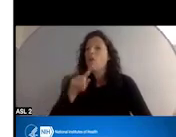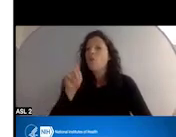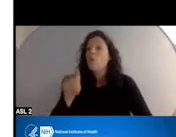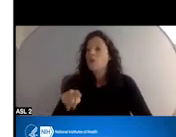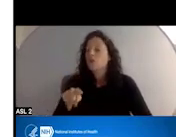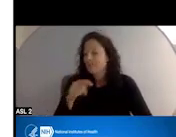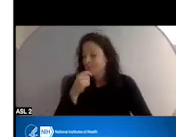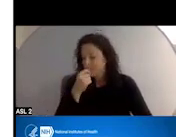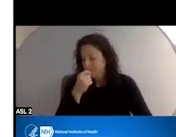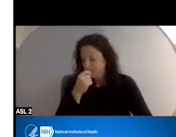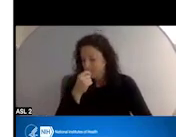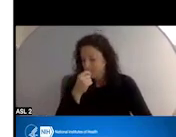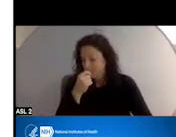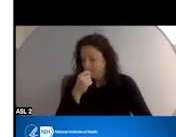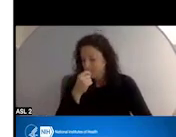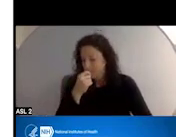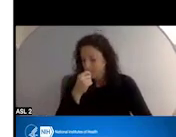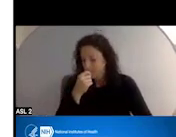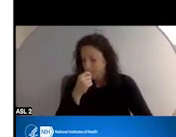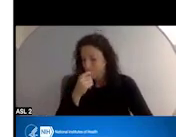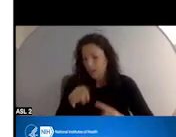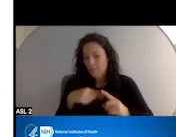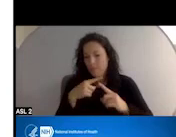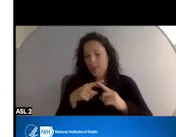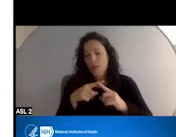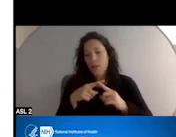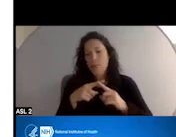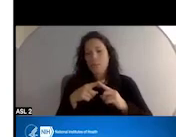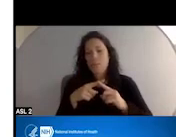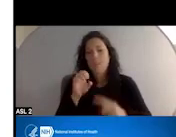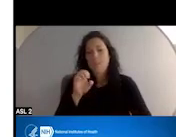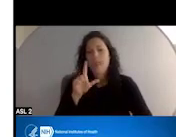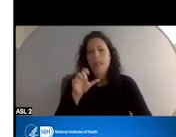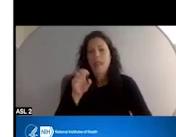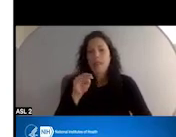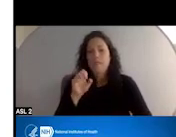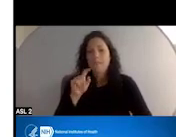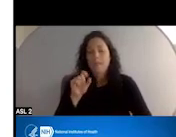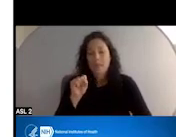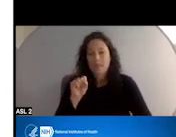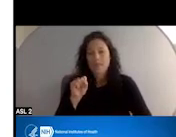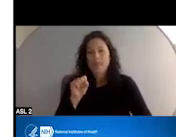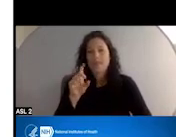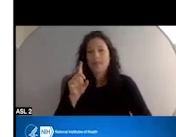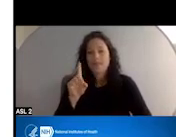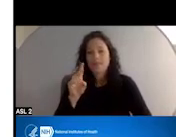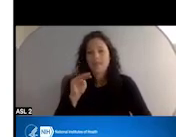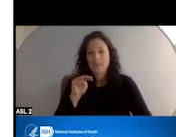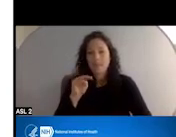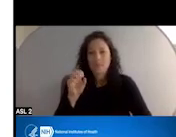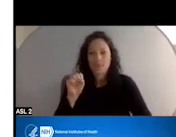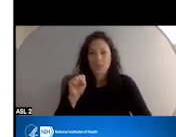about the elements in a Data Management and Sharing Plan. So there's, we know there's templates.